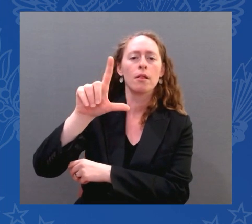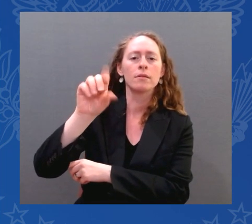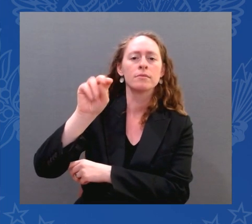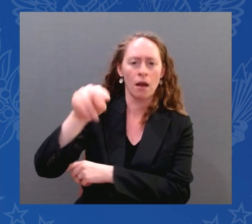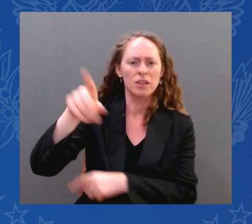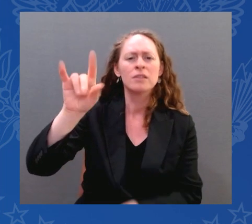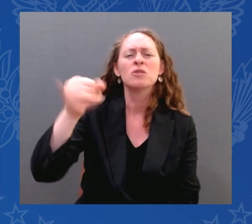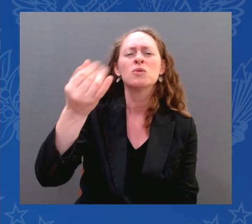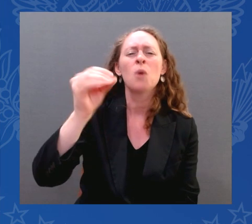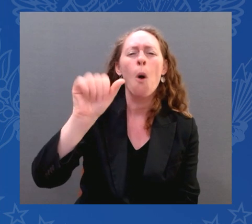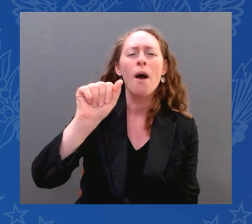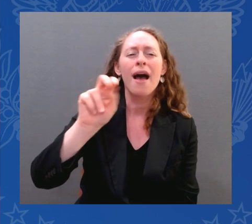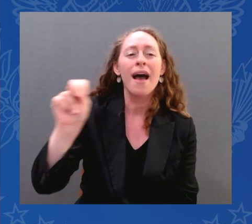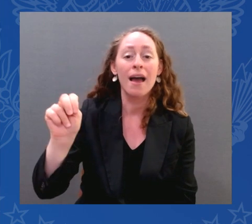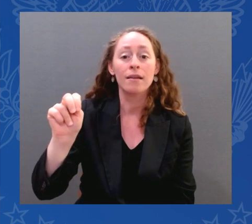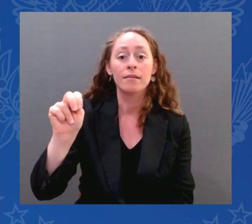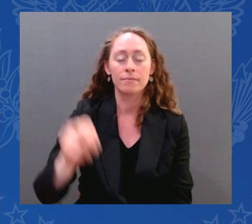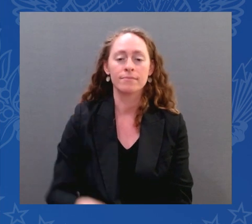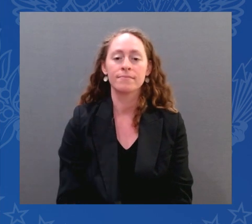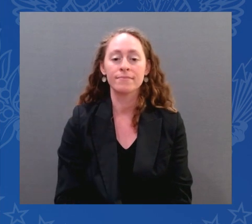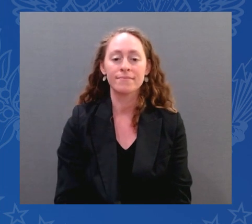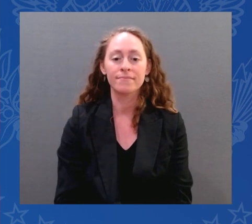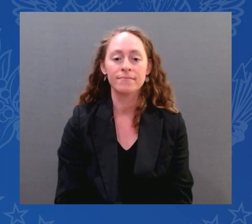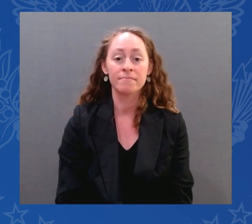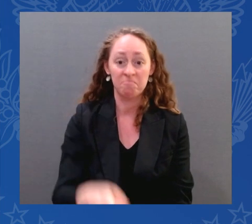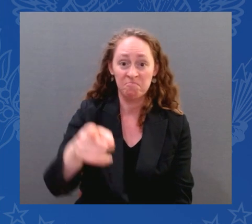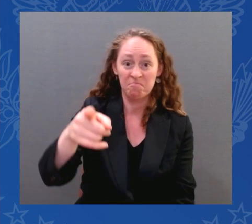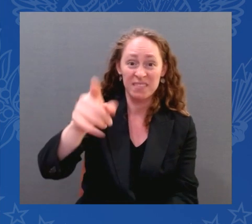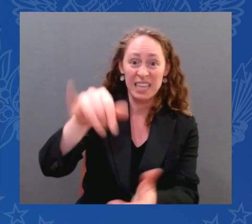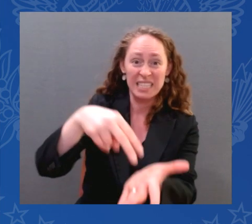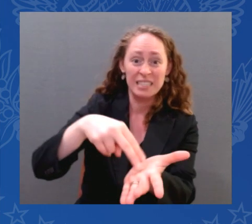The President: And by the way, my sympathies to your the family of your --